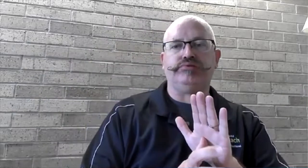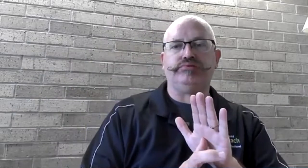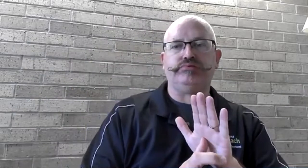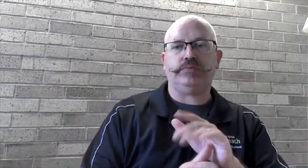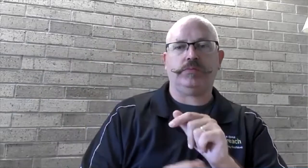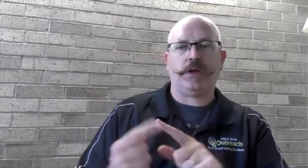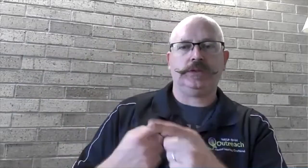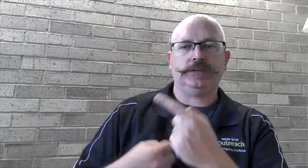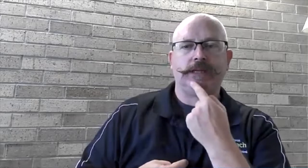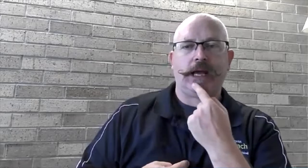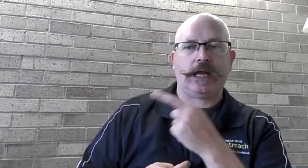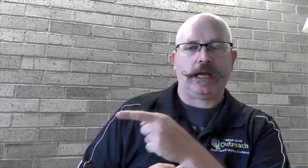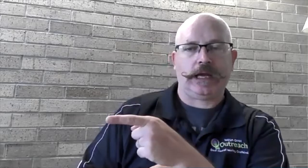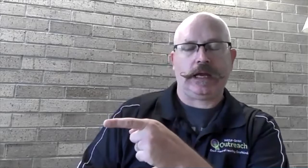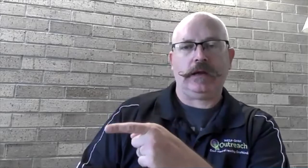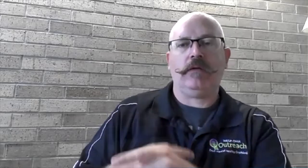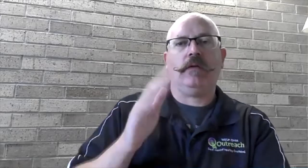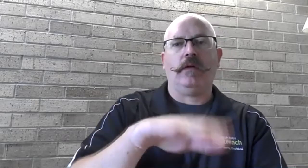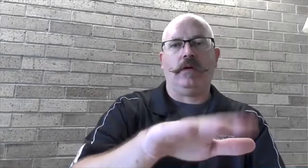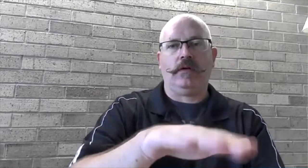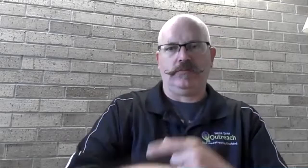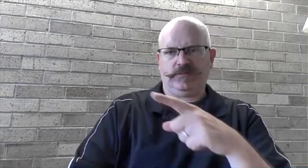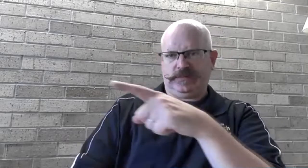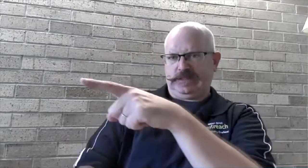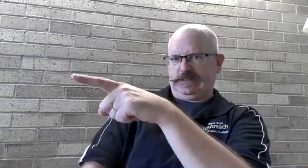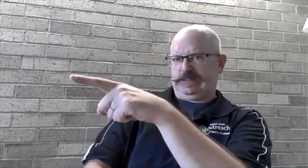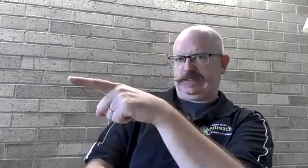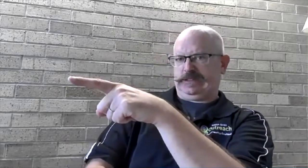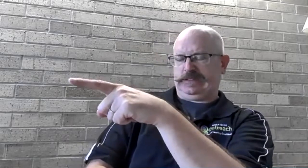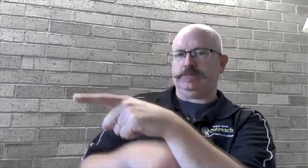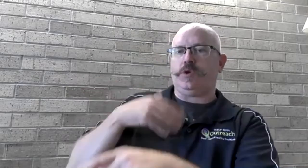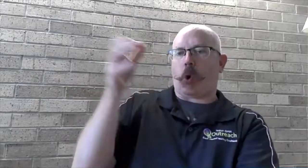Giving them information if somebody else is saying something. Copy signing what they're saying